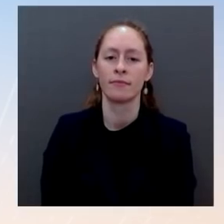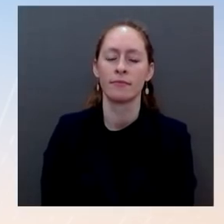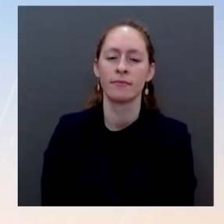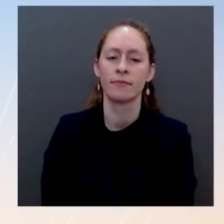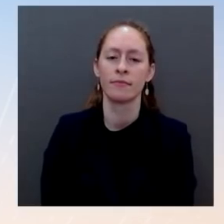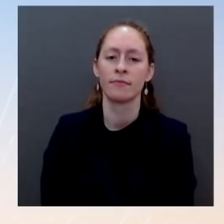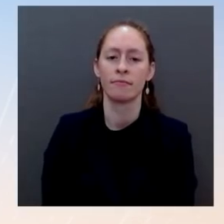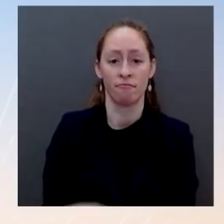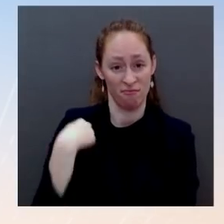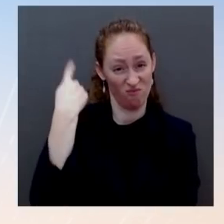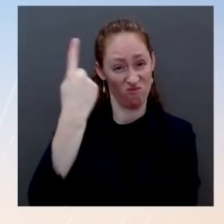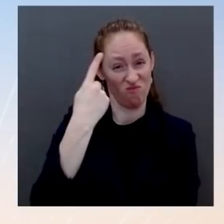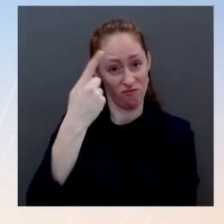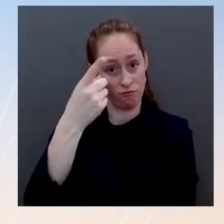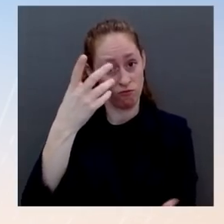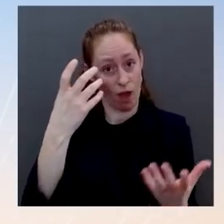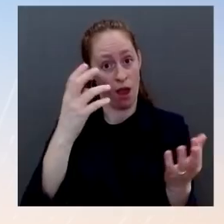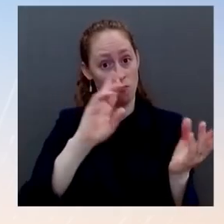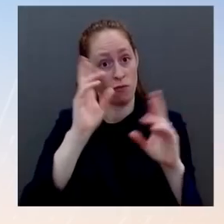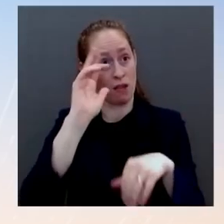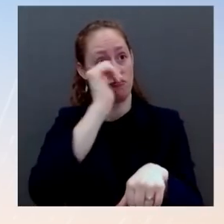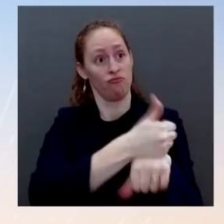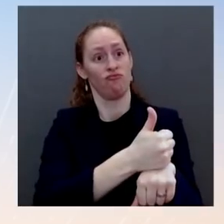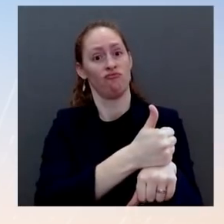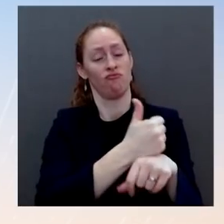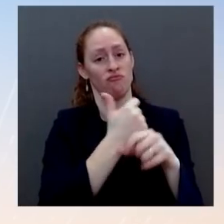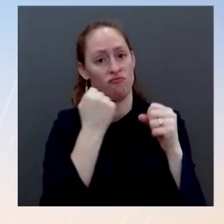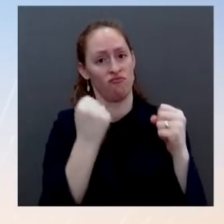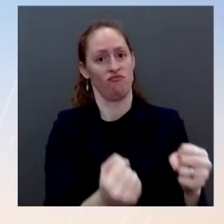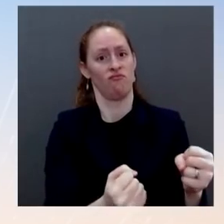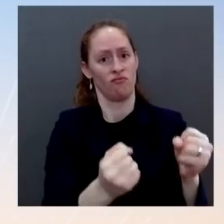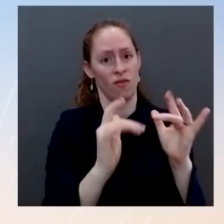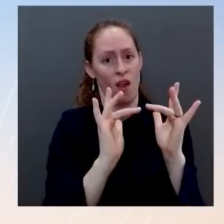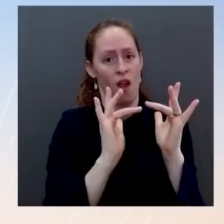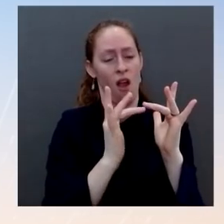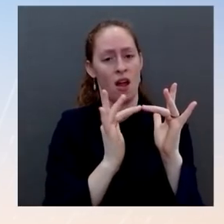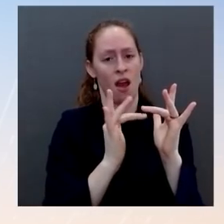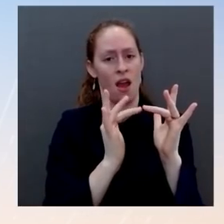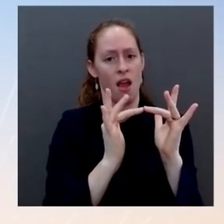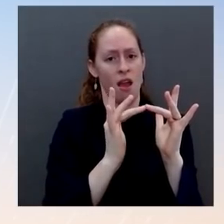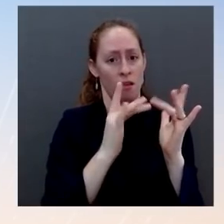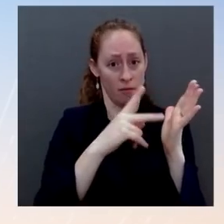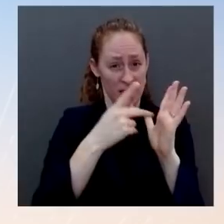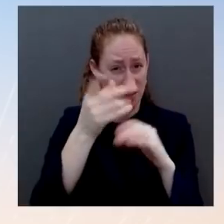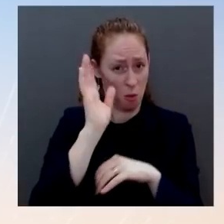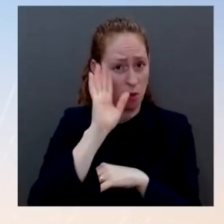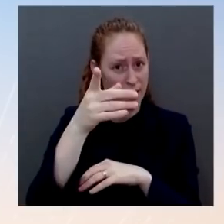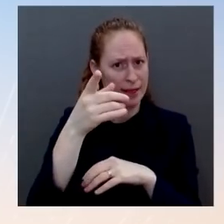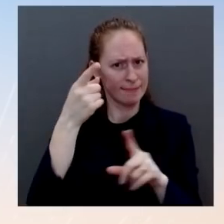that we have taken a number of steps to provide tests at a much larger, expansive capacity